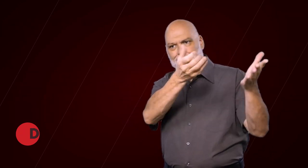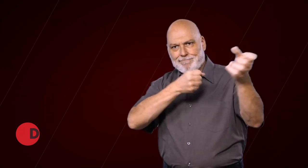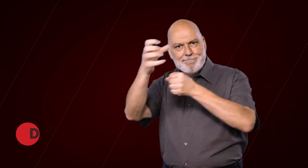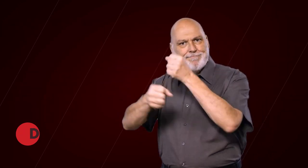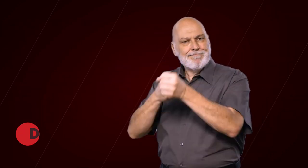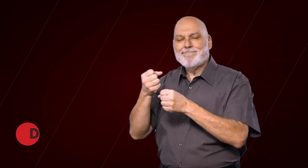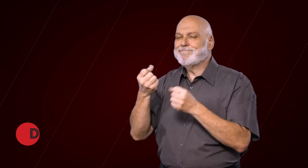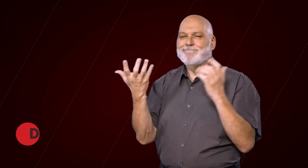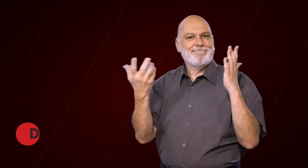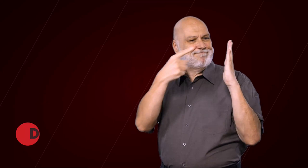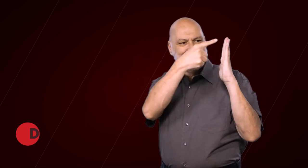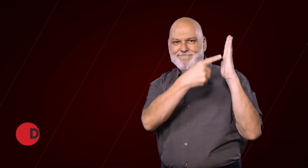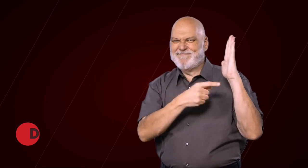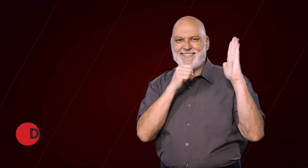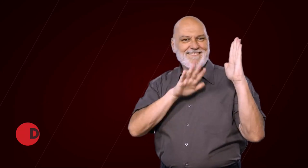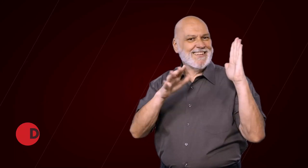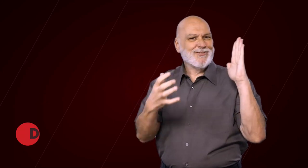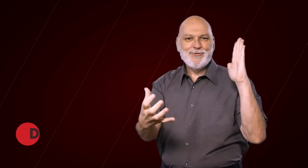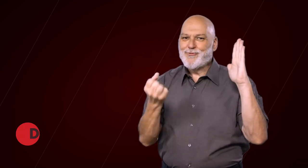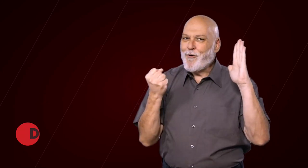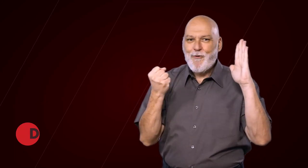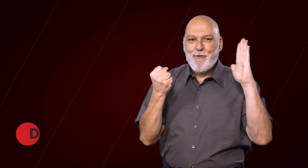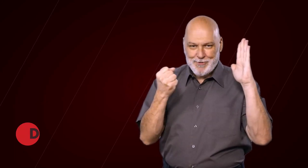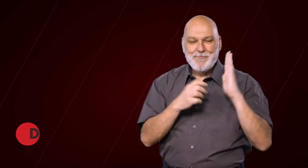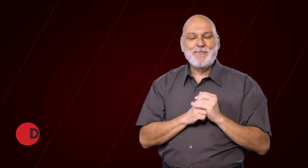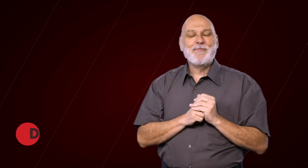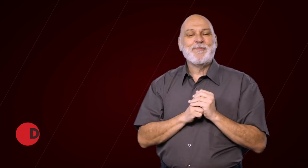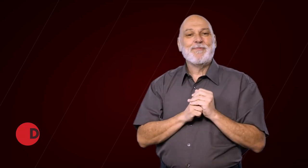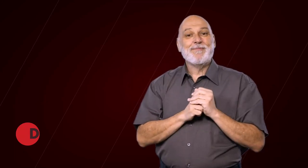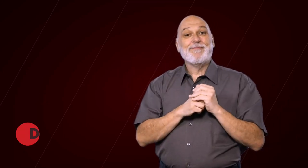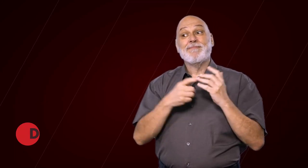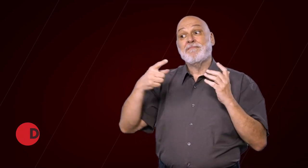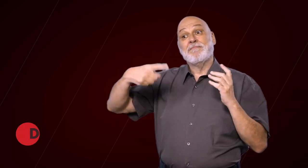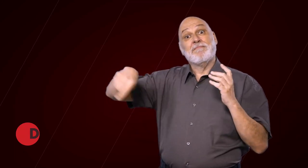employers to hire Deaf people.